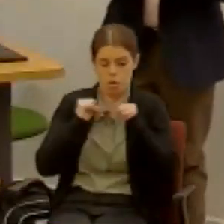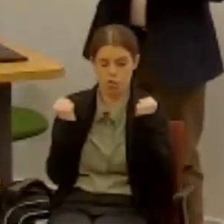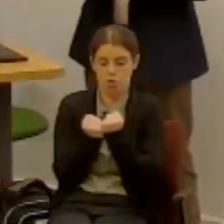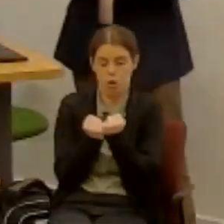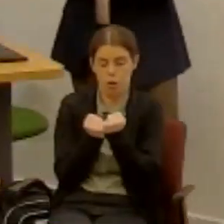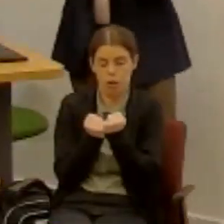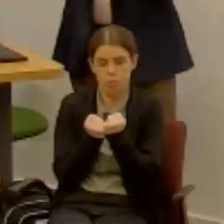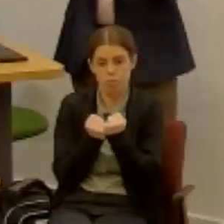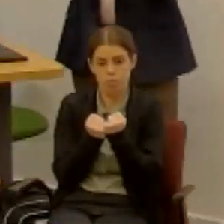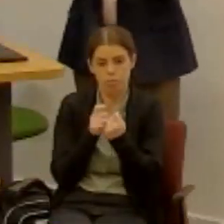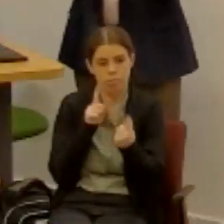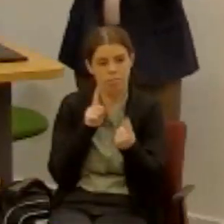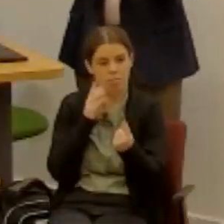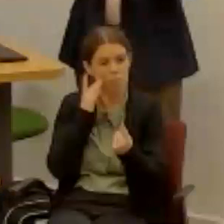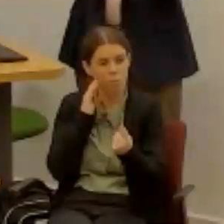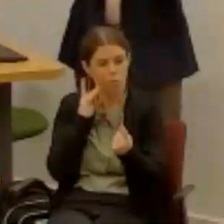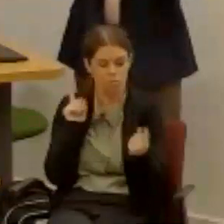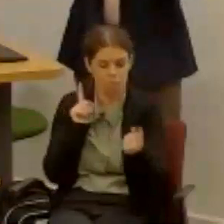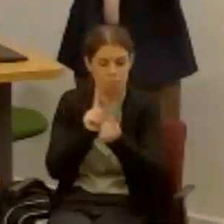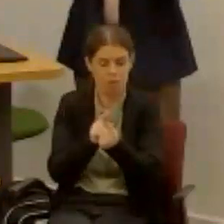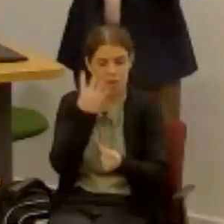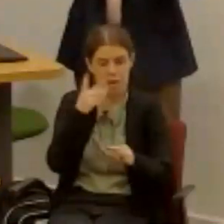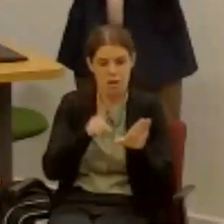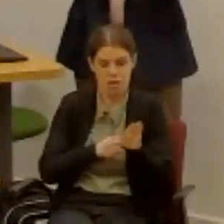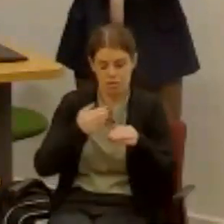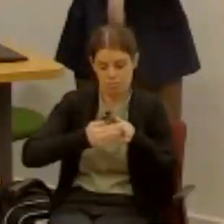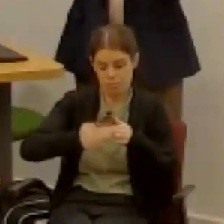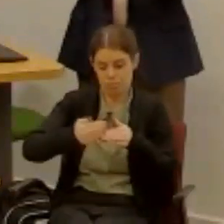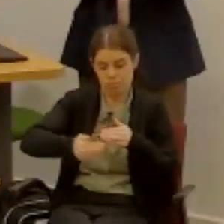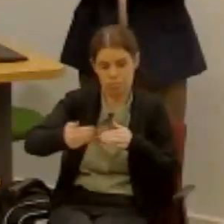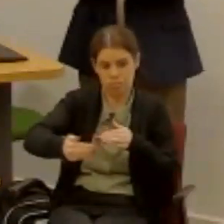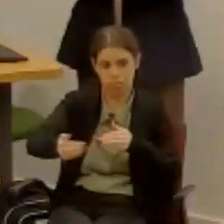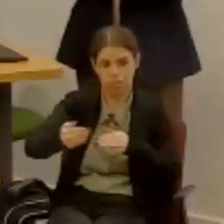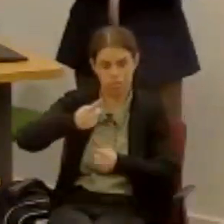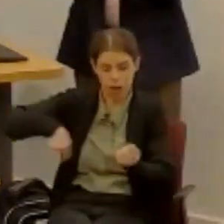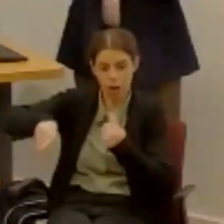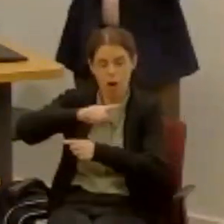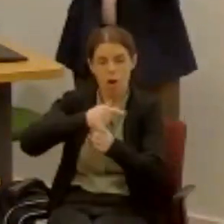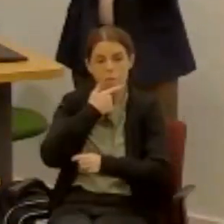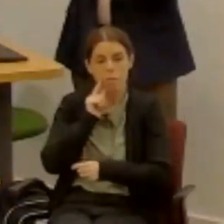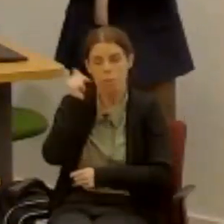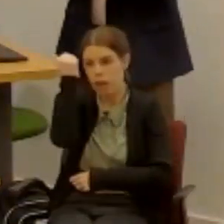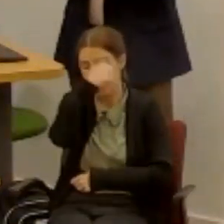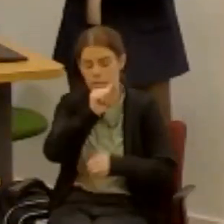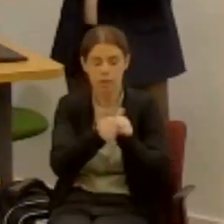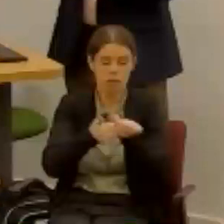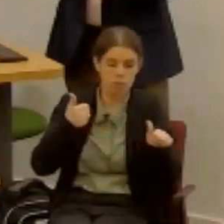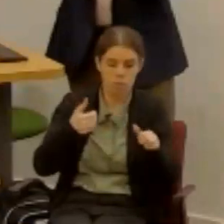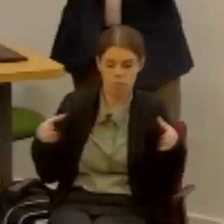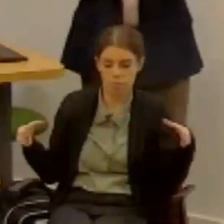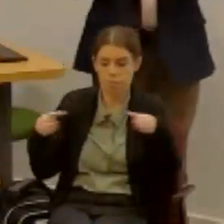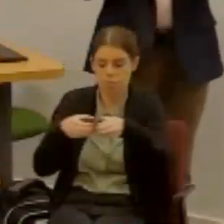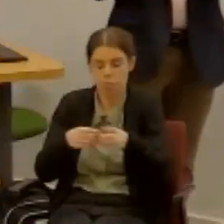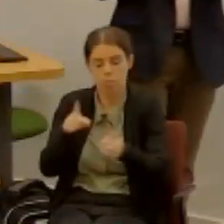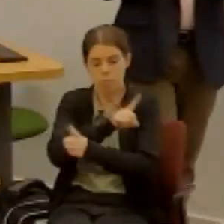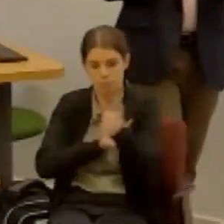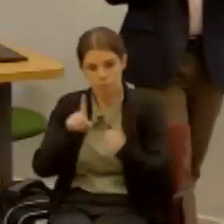likely to experts within the world of sport to meet every 4 years and decide what we should